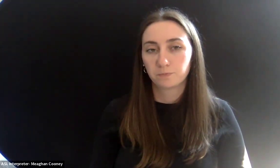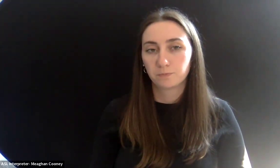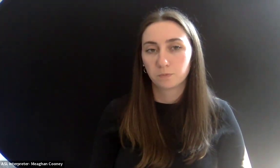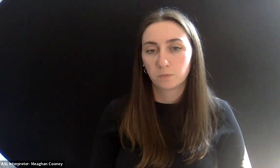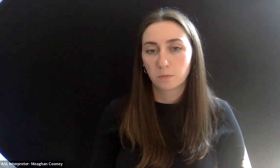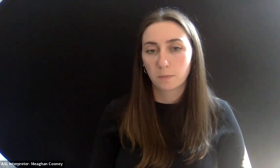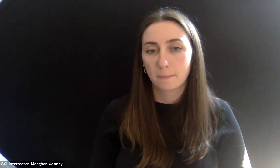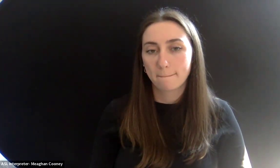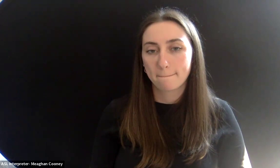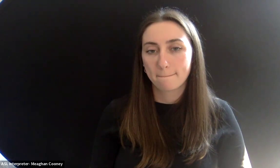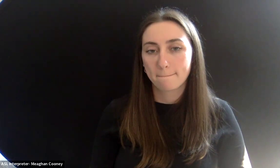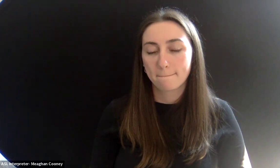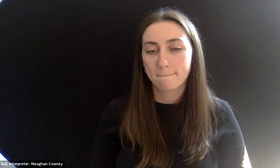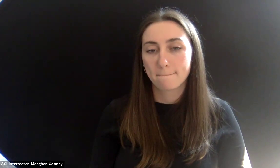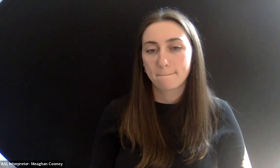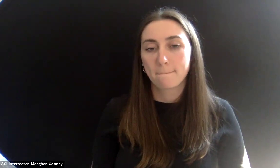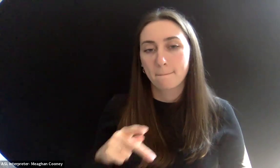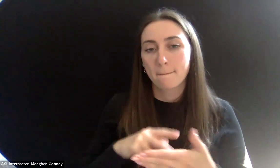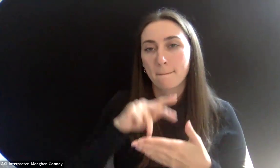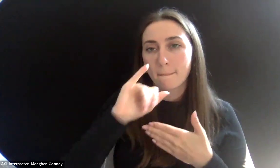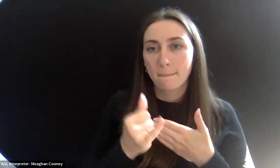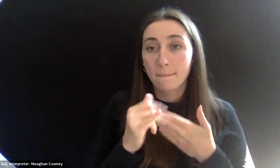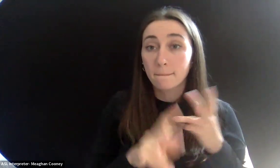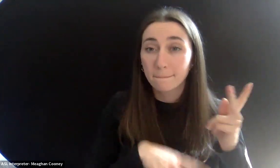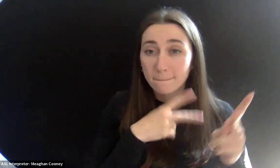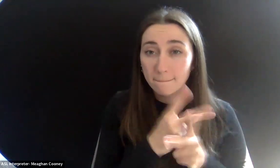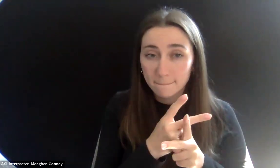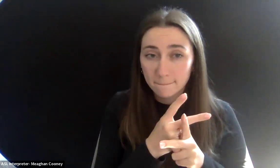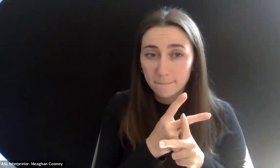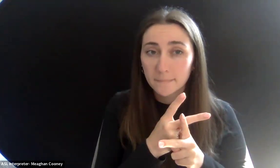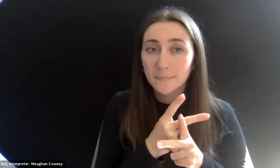In terms of project types, the tool as Caitlin mentioned